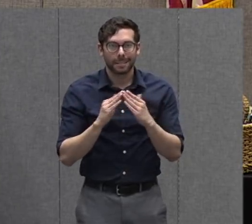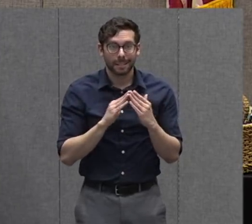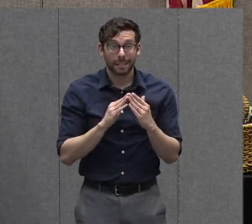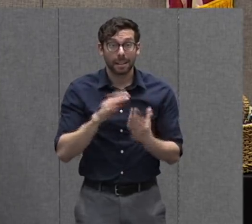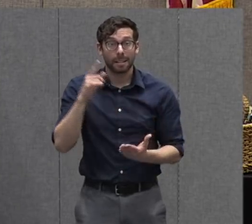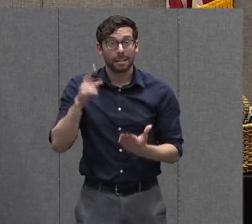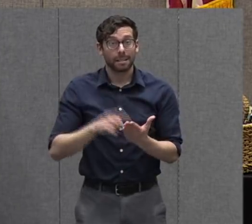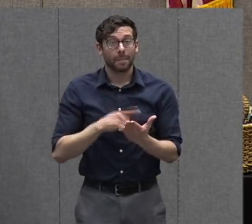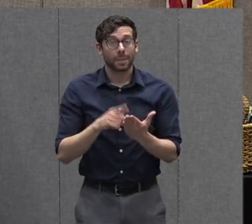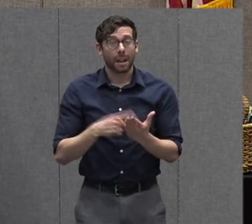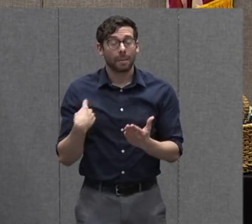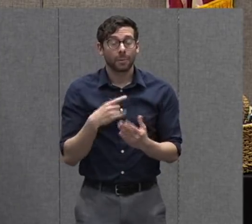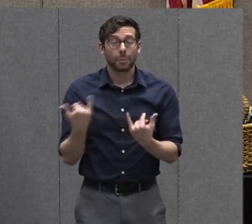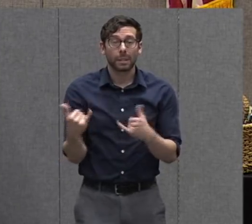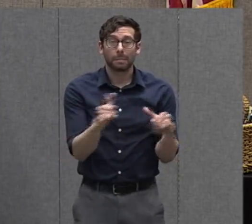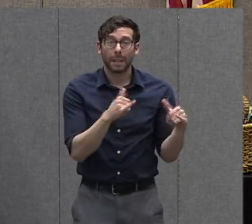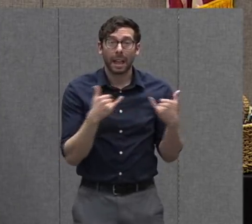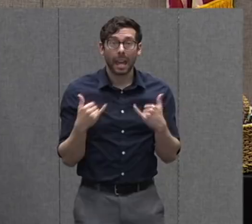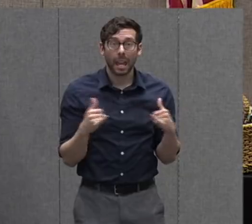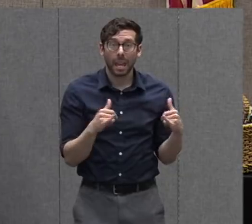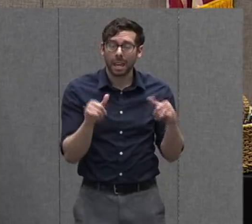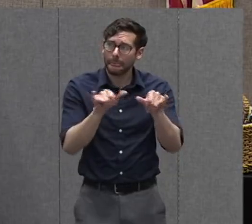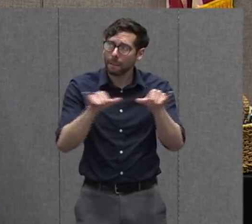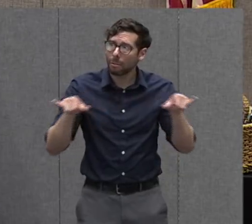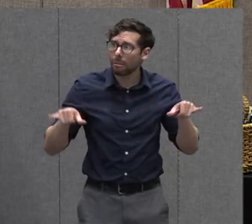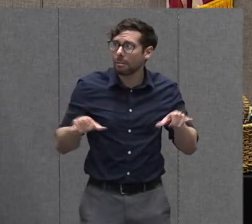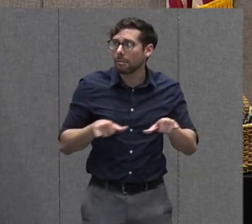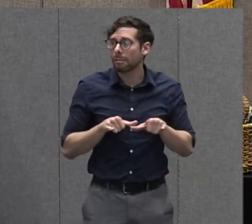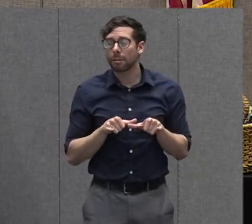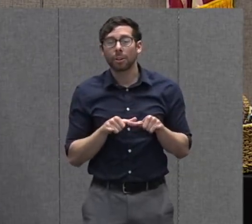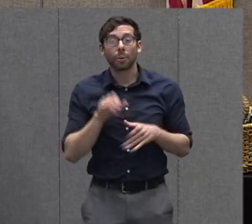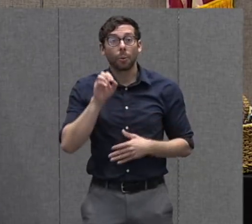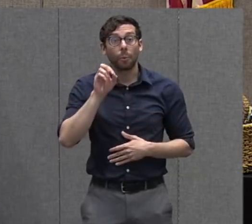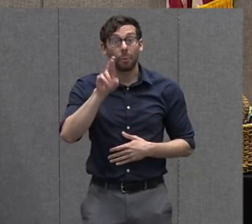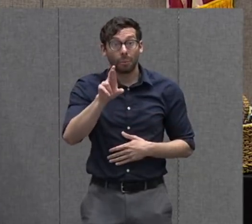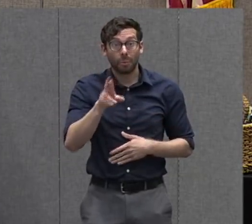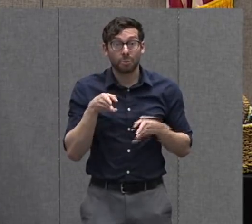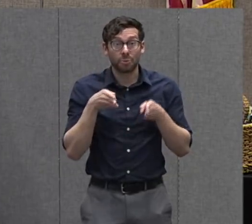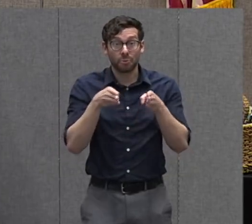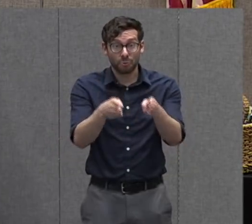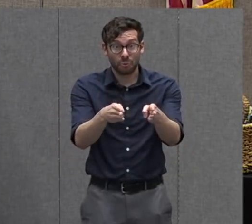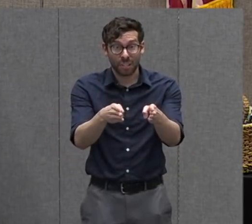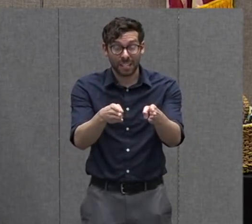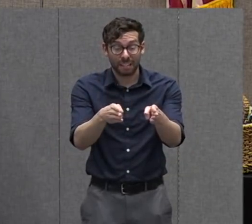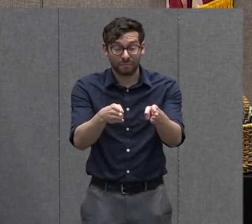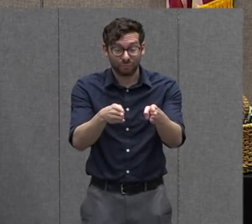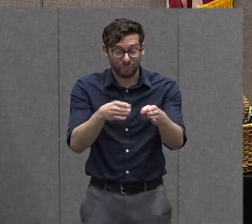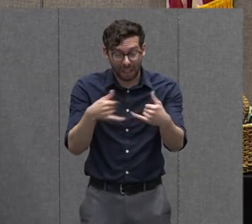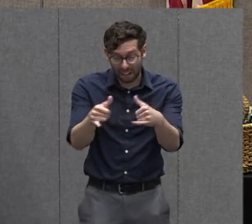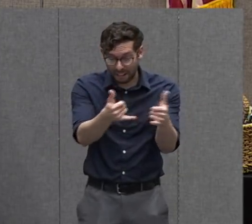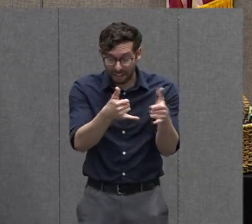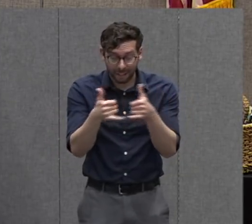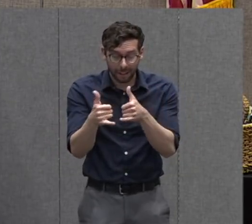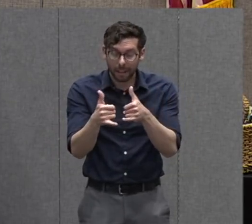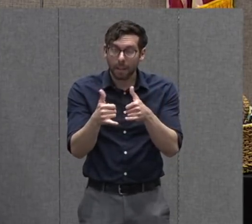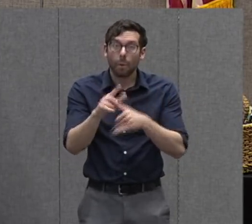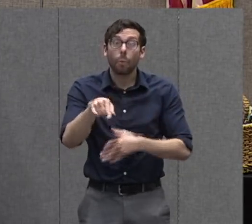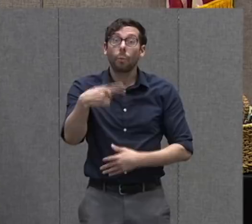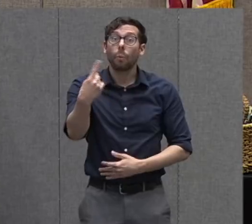But, only if a grown up or the big kids are there too. And they will shout car!